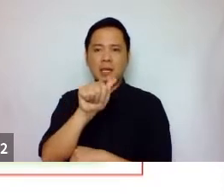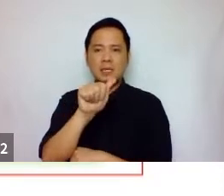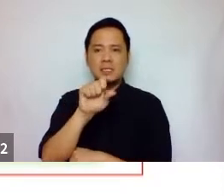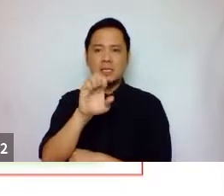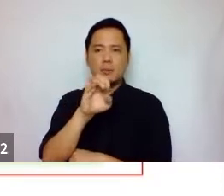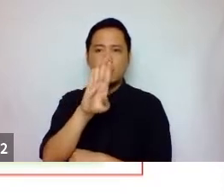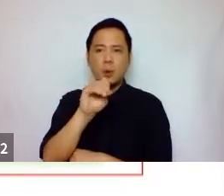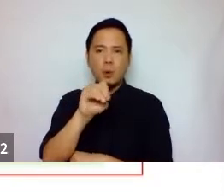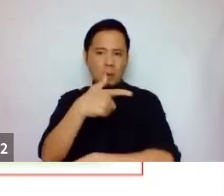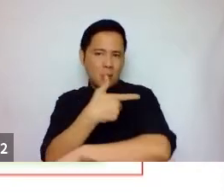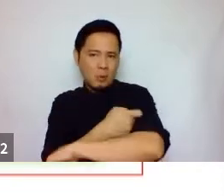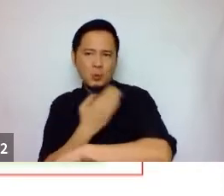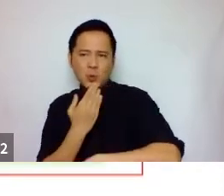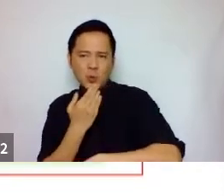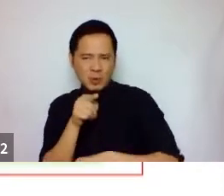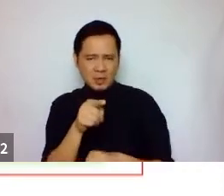We checked who will be infected with COVID.